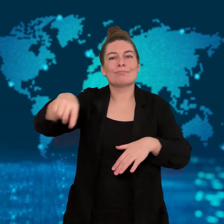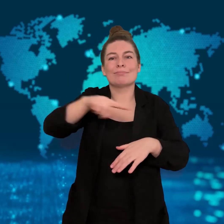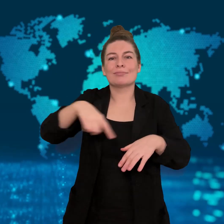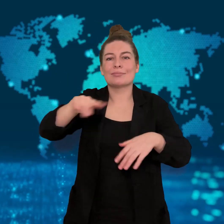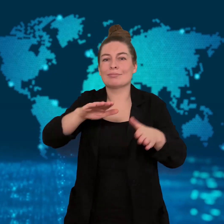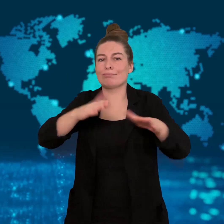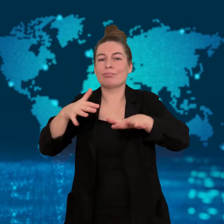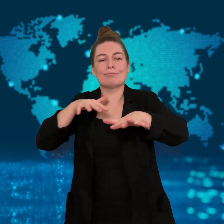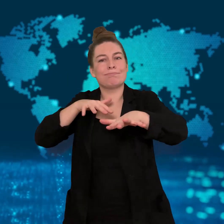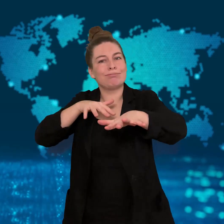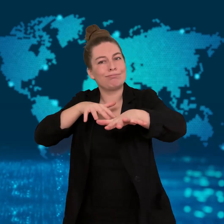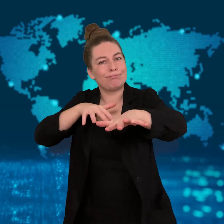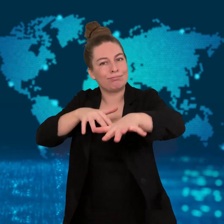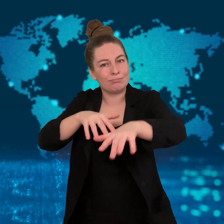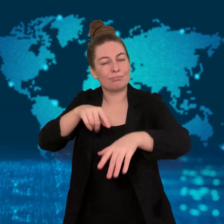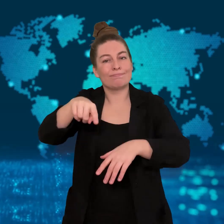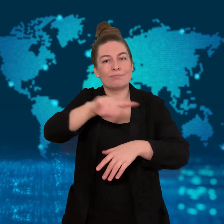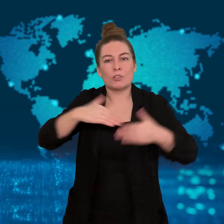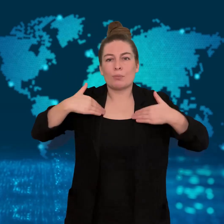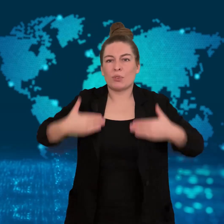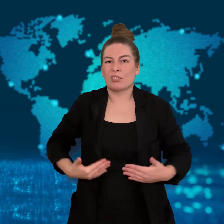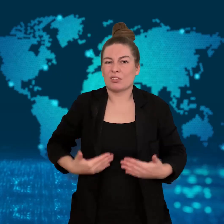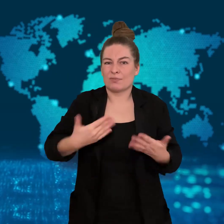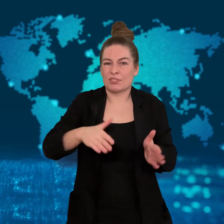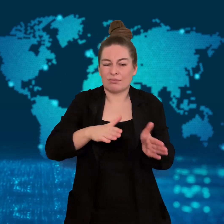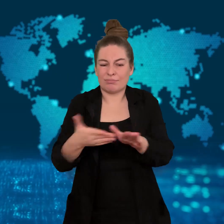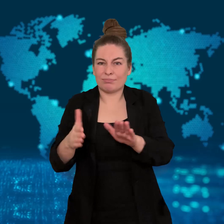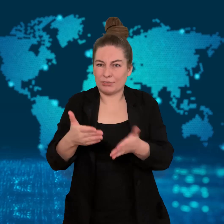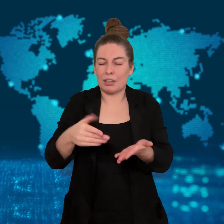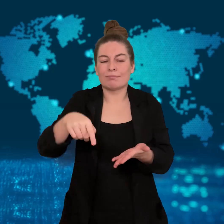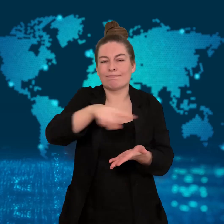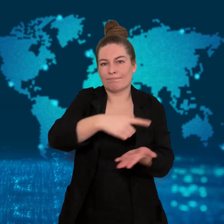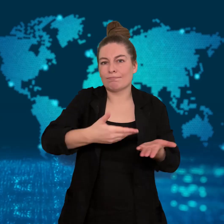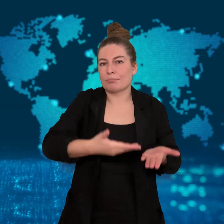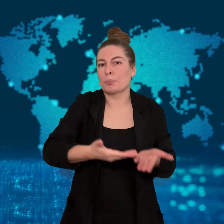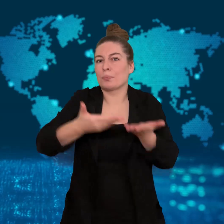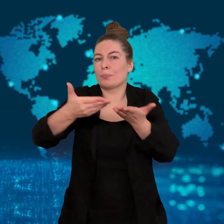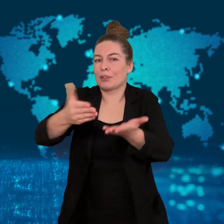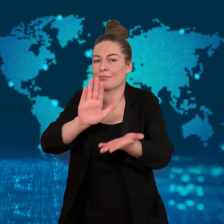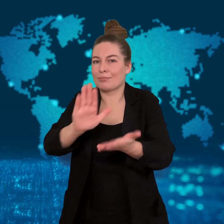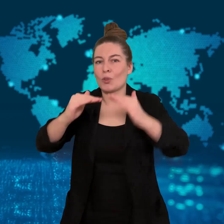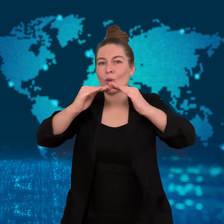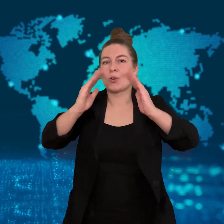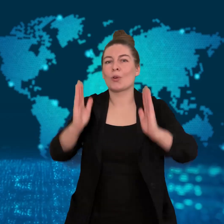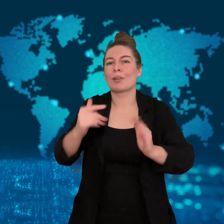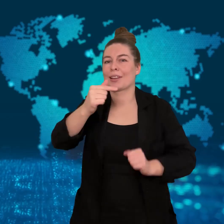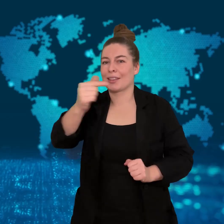before returning their bodies to Tanzania.